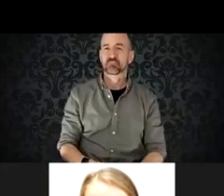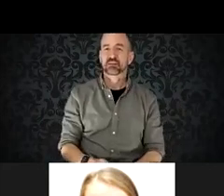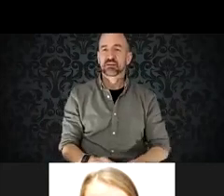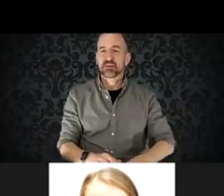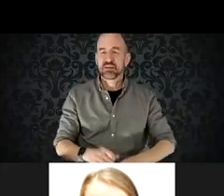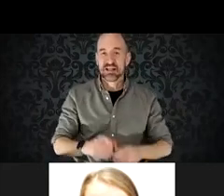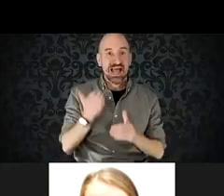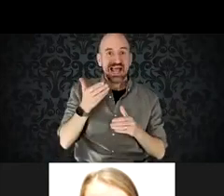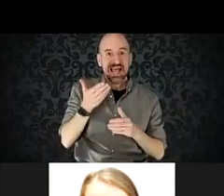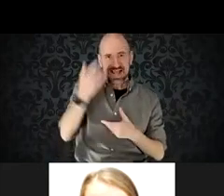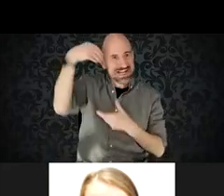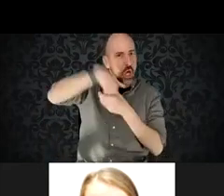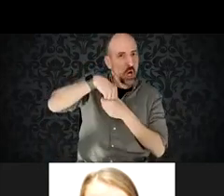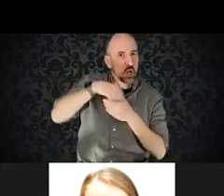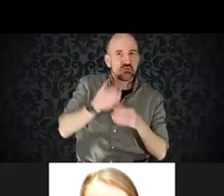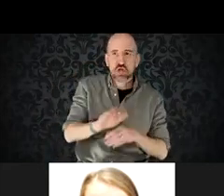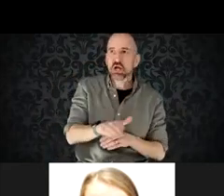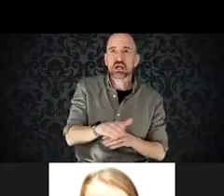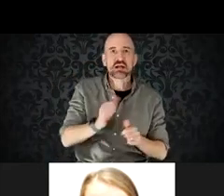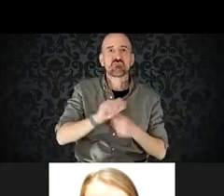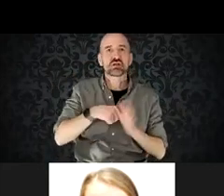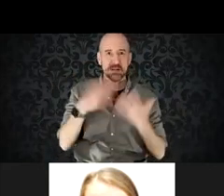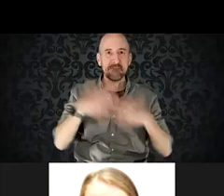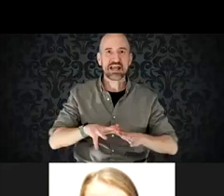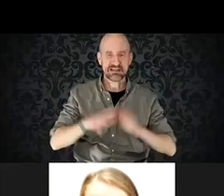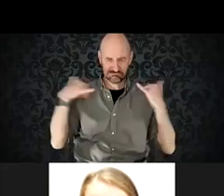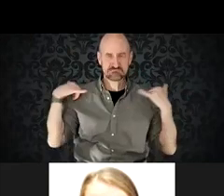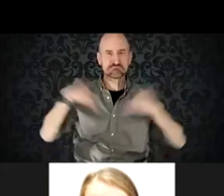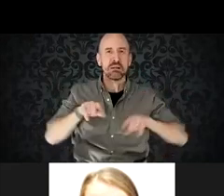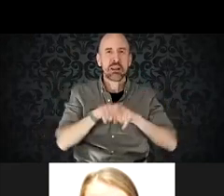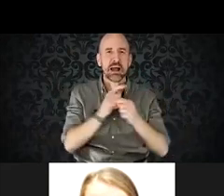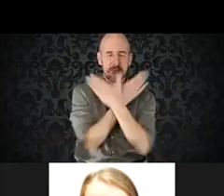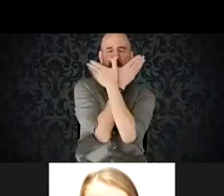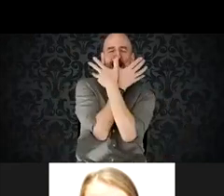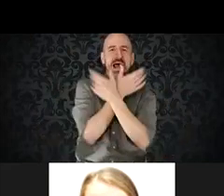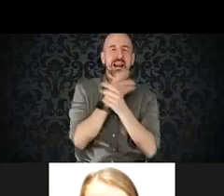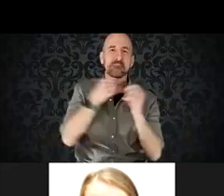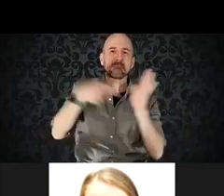people will stop it is brilliant working with Sense on their sensory community project and their flagship